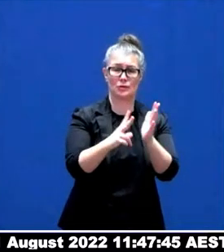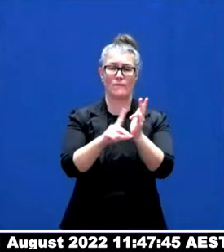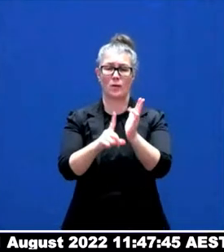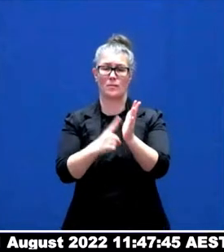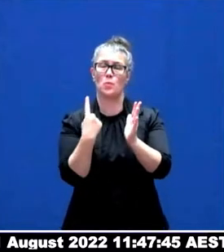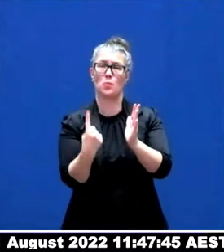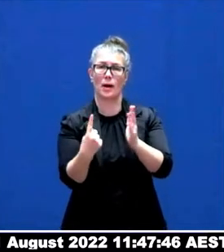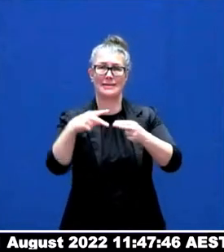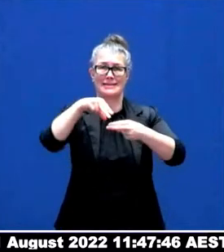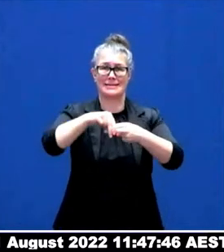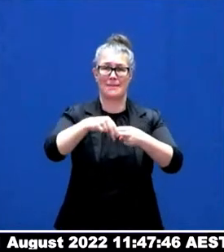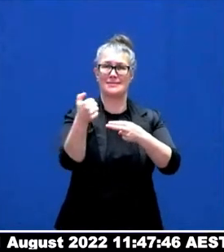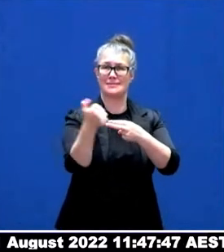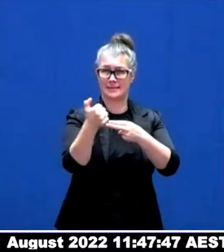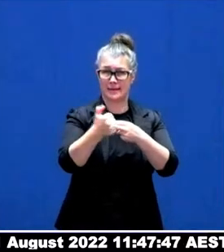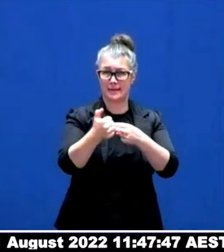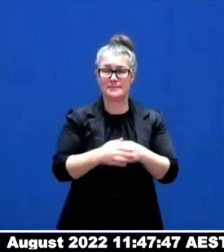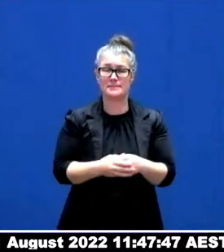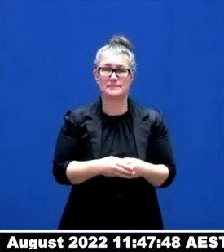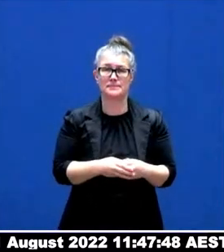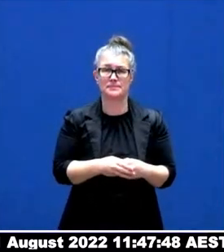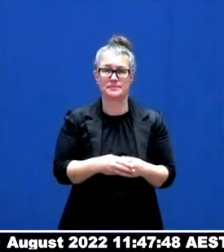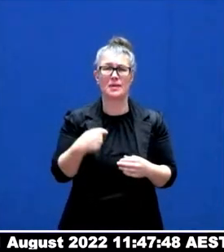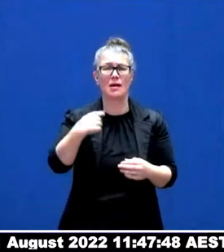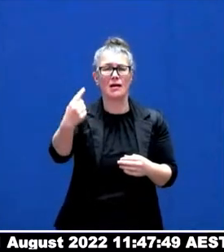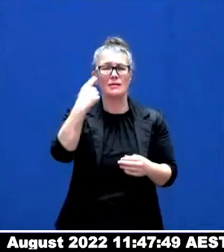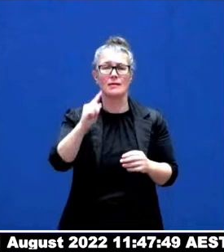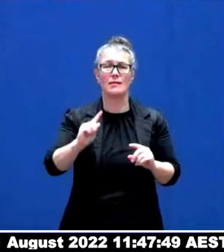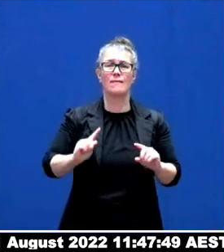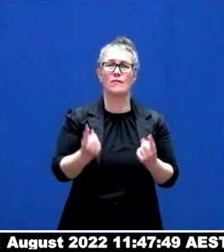behind tab 16. And I think we've first got to do oaths or affirmations; is that right?